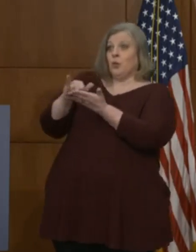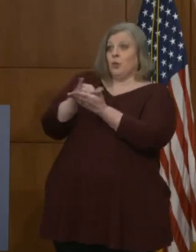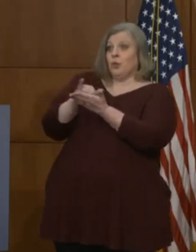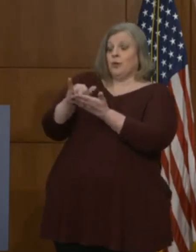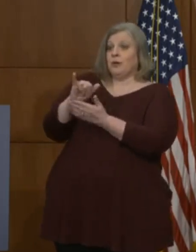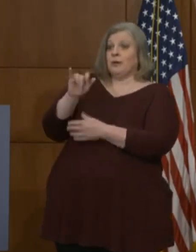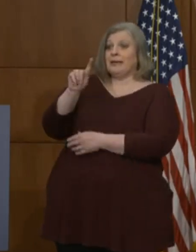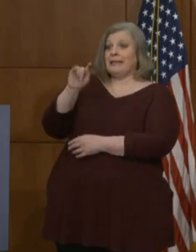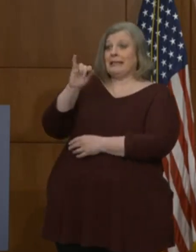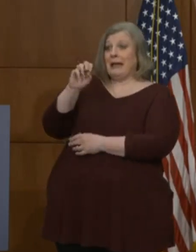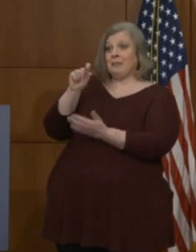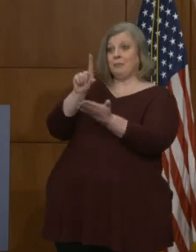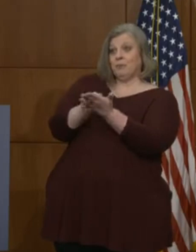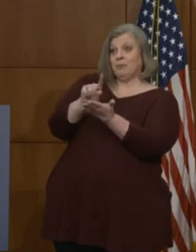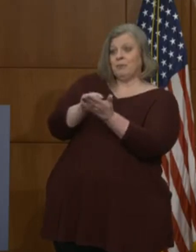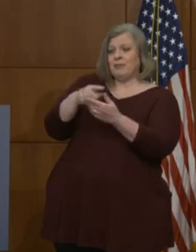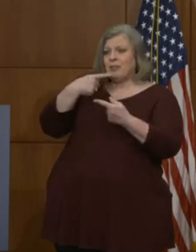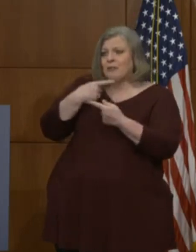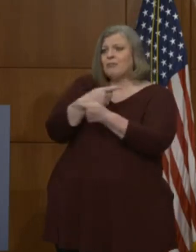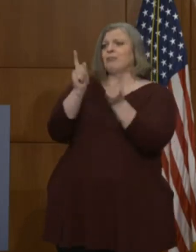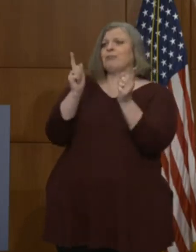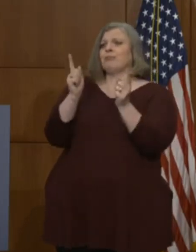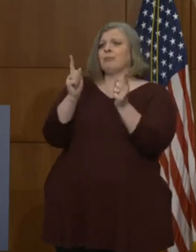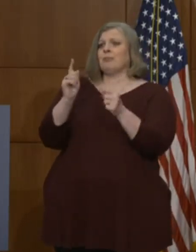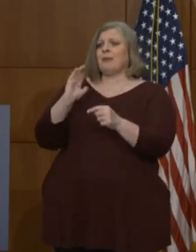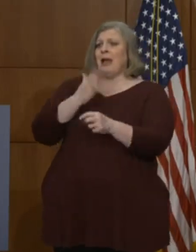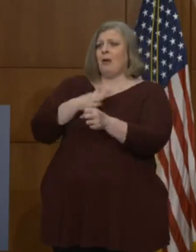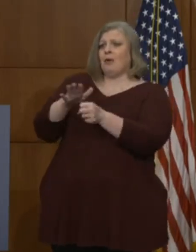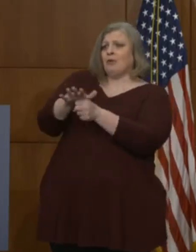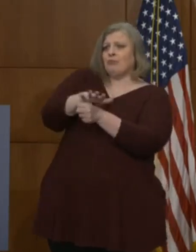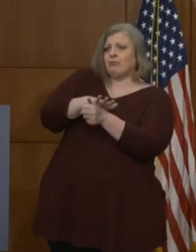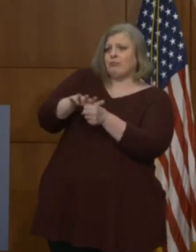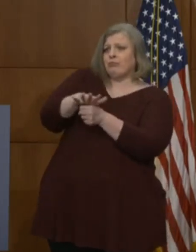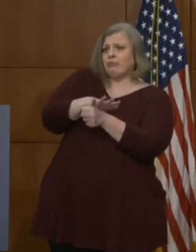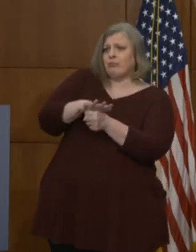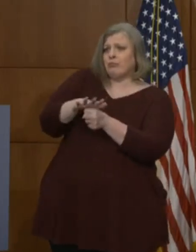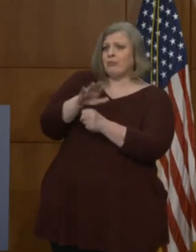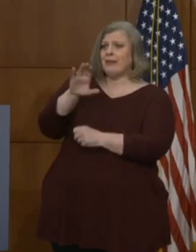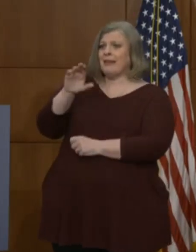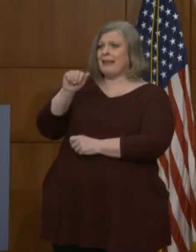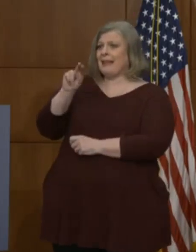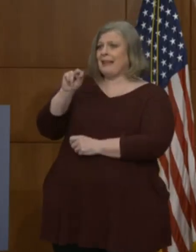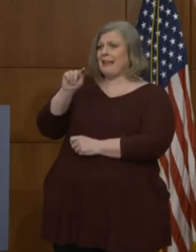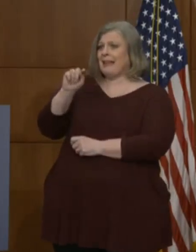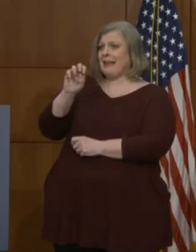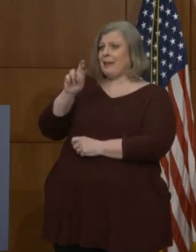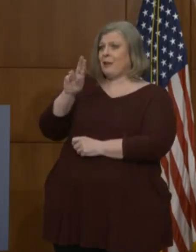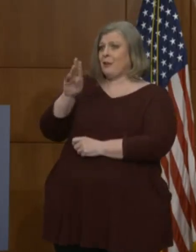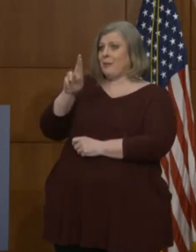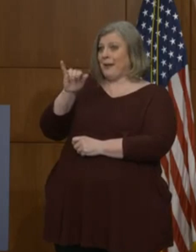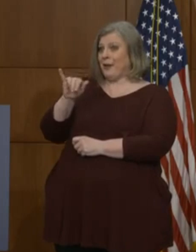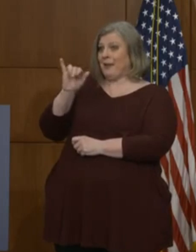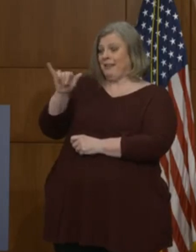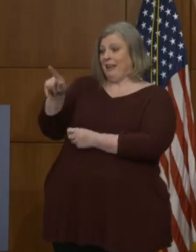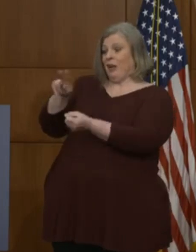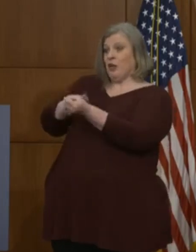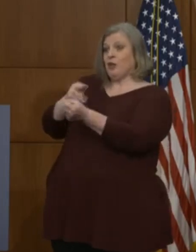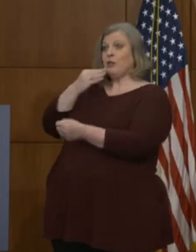WAS DECLARED BY THE NEW YORK TIMES TO BE THE WORST AT A LONG TIMES TO BE THE WORST AT A LONG TERM CARE FACILITY IN THE U. S. TERM CARE FACILITY IN THE U. S. GIVEN THAT- AND WHAT WE KNOW GIVEN THAT- AND WHAT WE KNOW NOW COULD THE STATE HAVE DONE